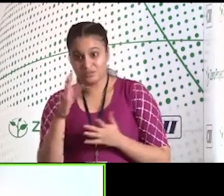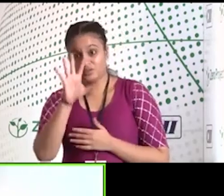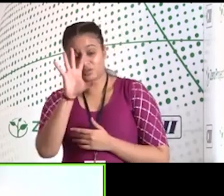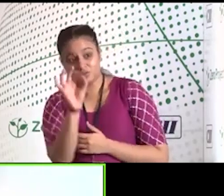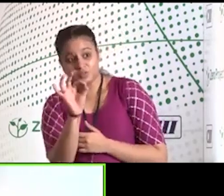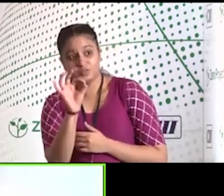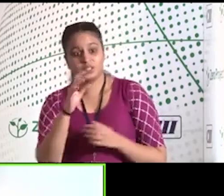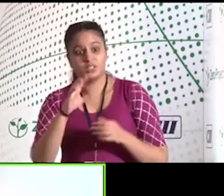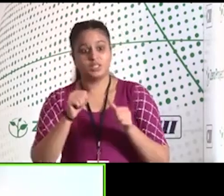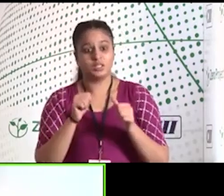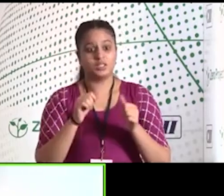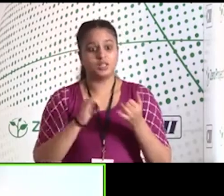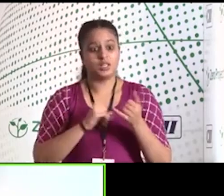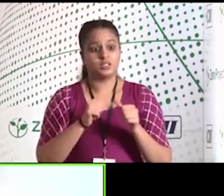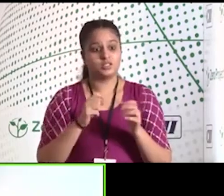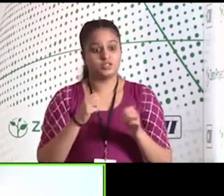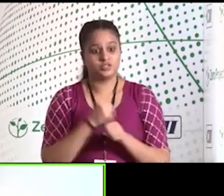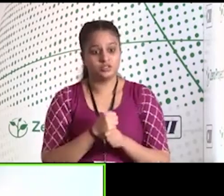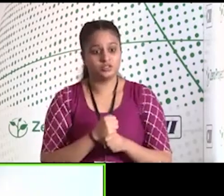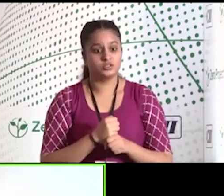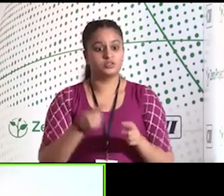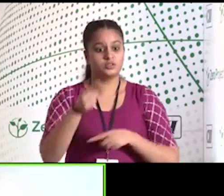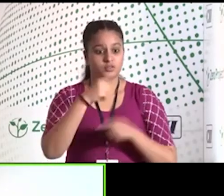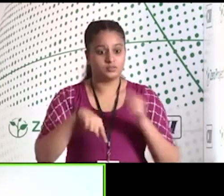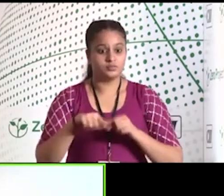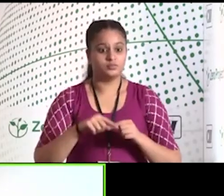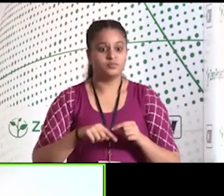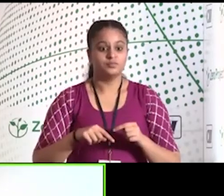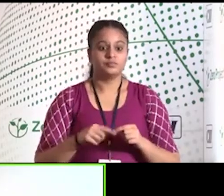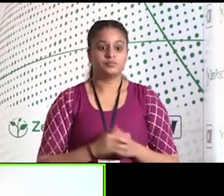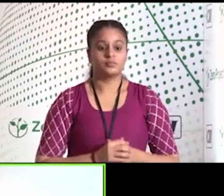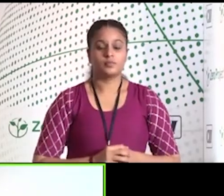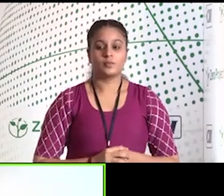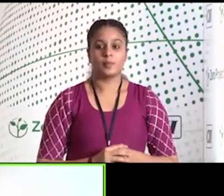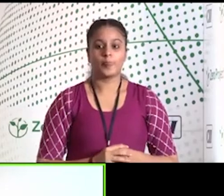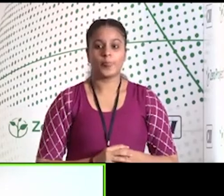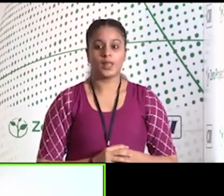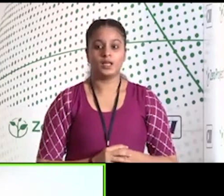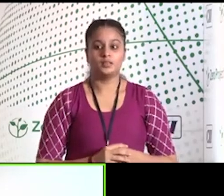and a BWT cohort who kind of for, you know, benefiting from this program.